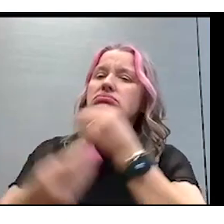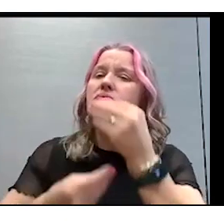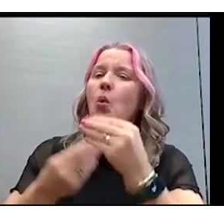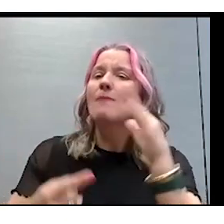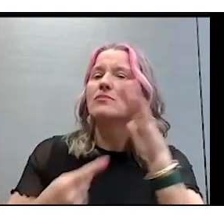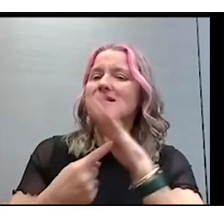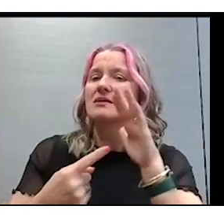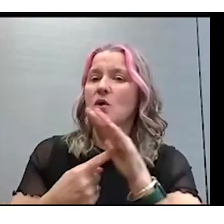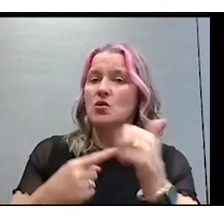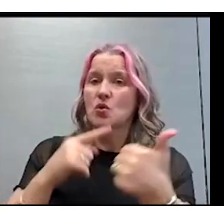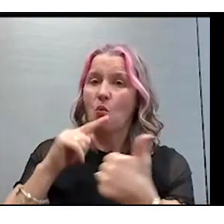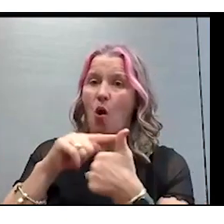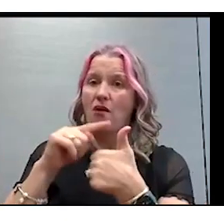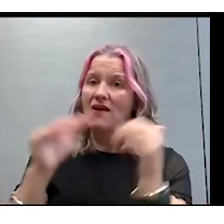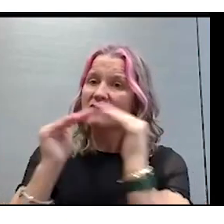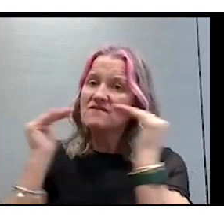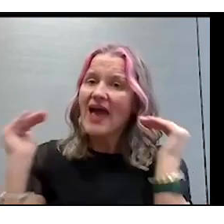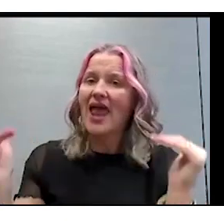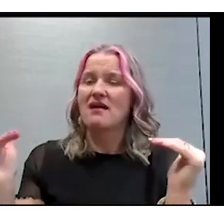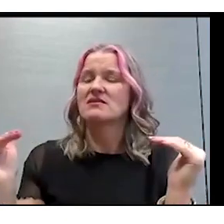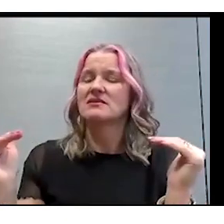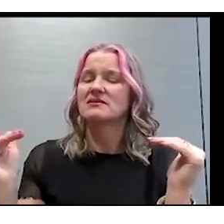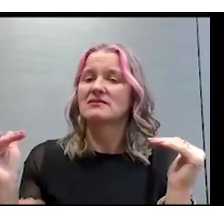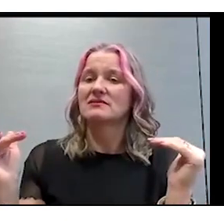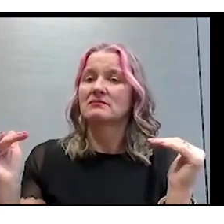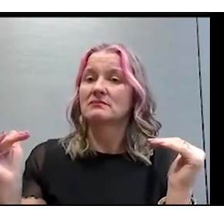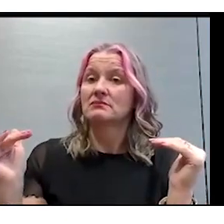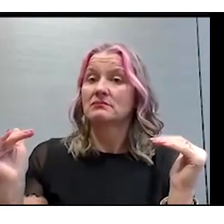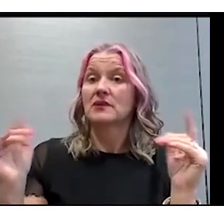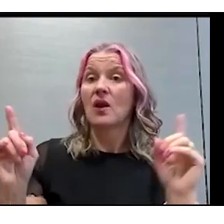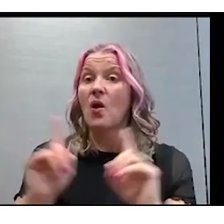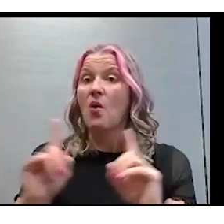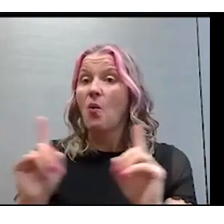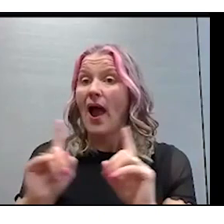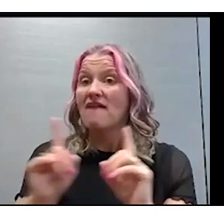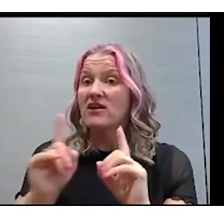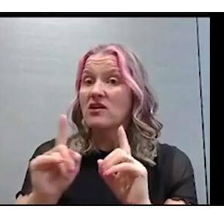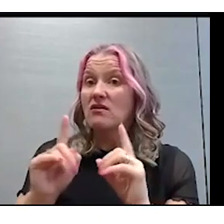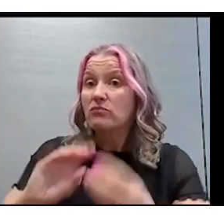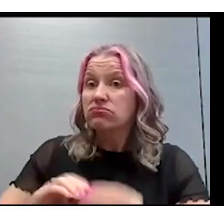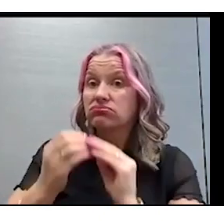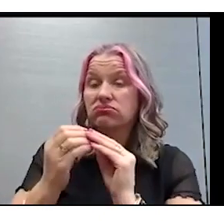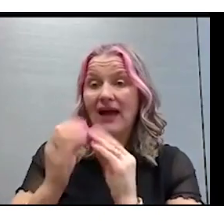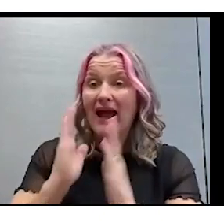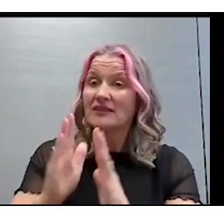One is fairness, meaning that what you built must be fair to all people